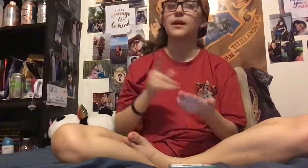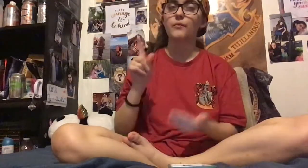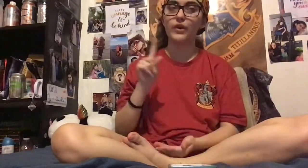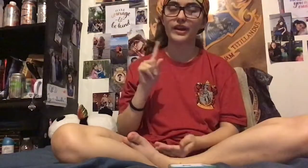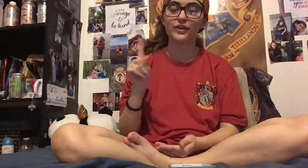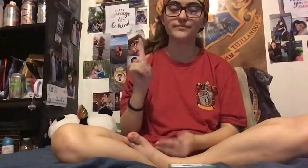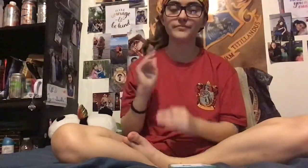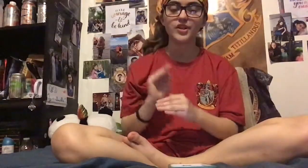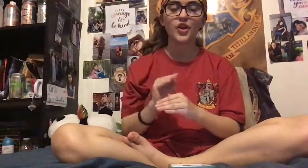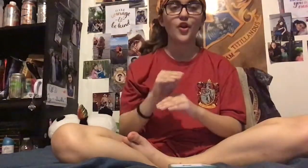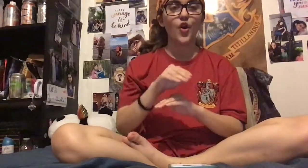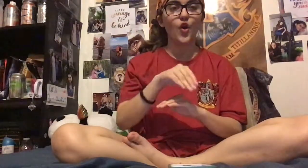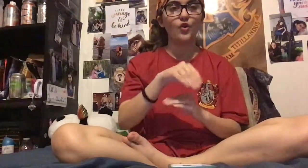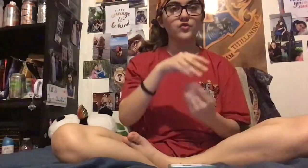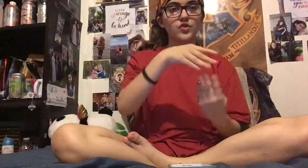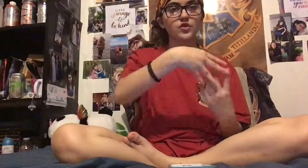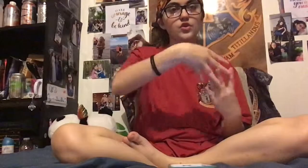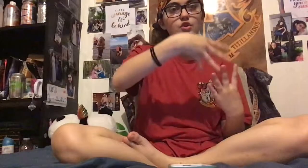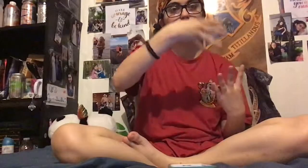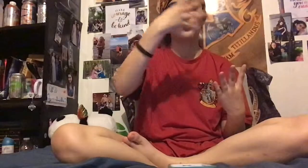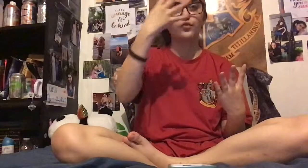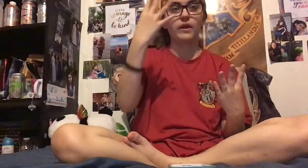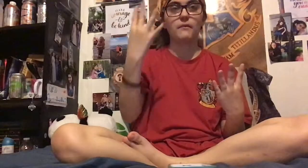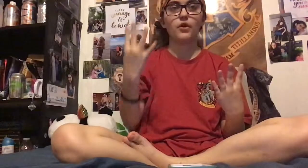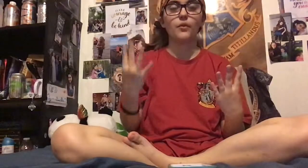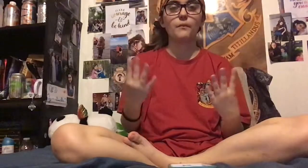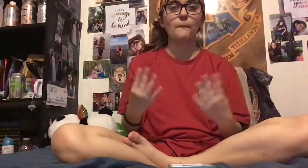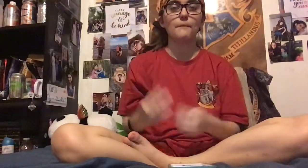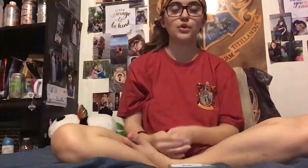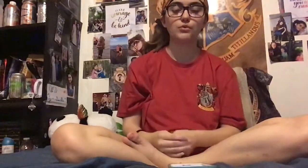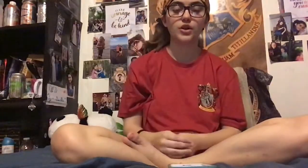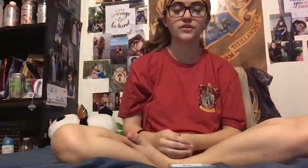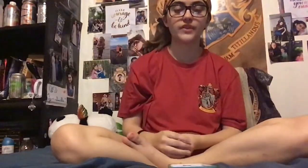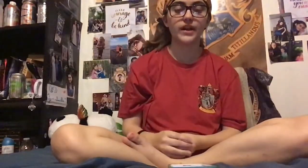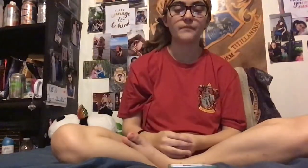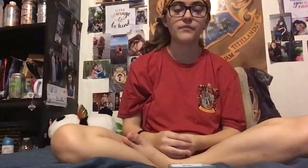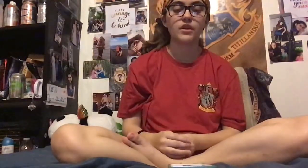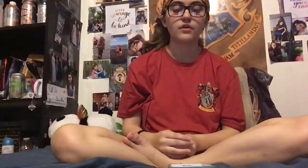somewhere over the rainbow bluebirds fly